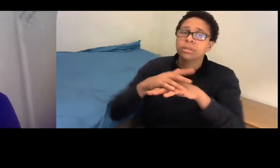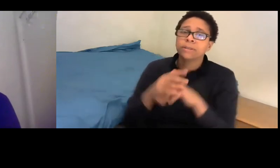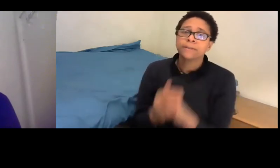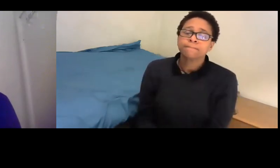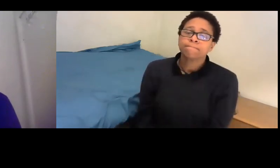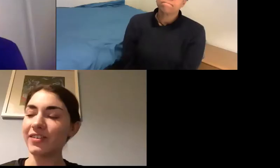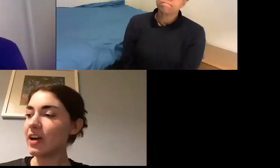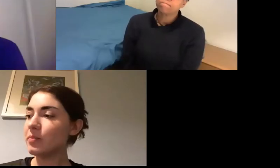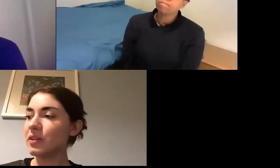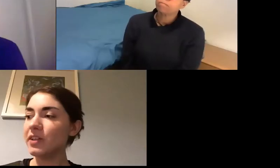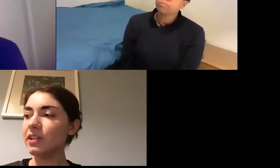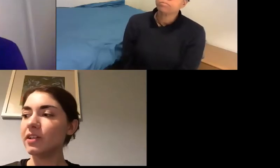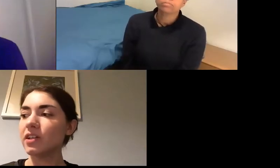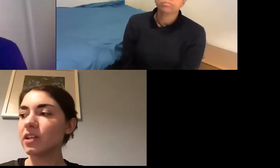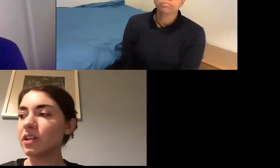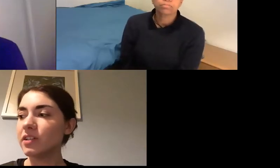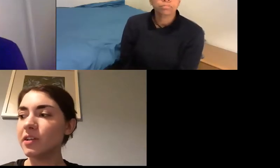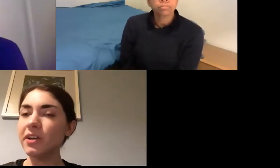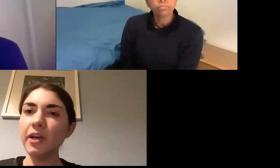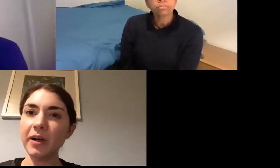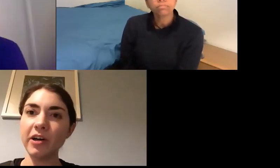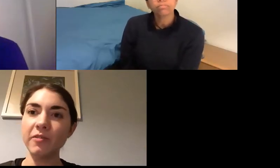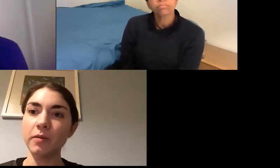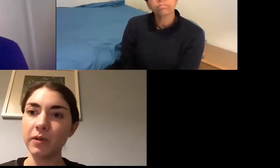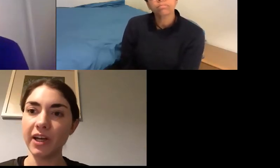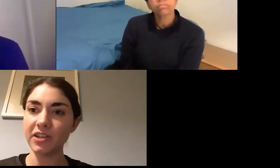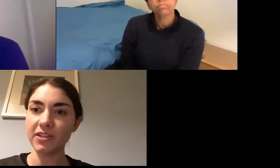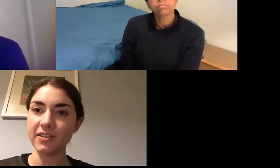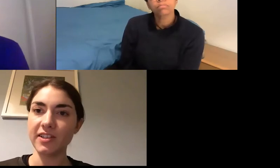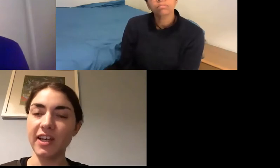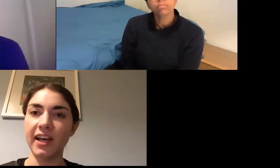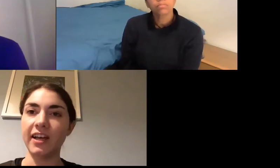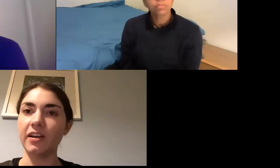Maryanne: Thank you, uhm I think, so thinking about kind of implications today.